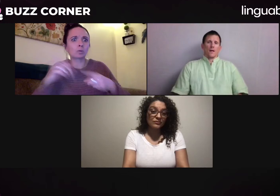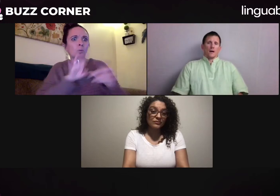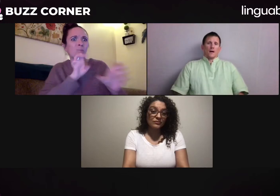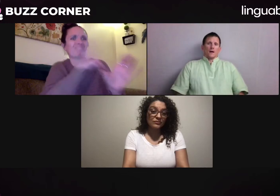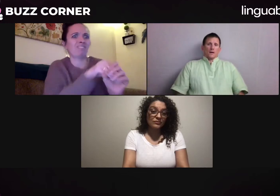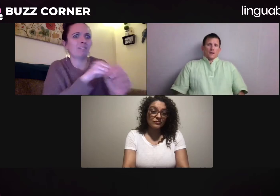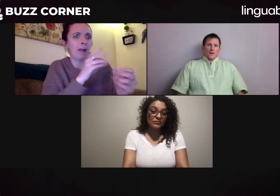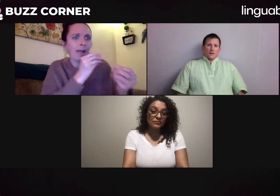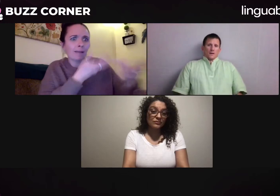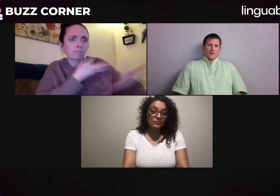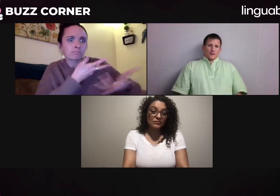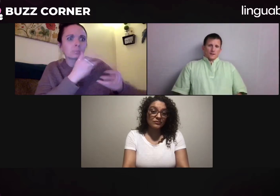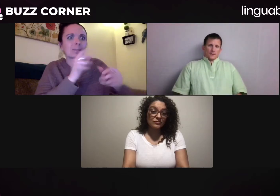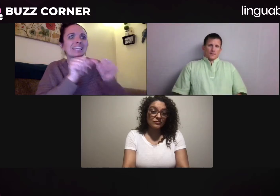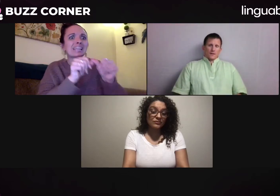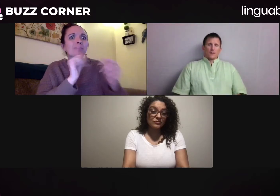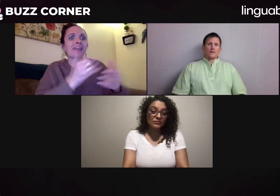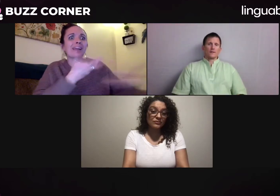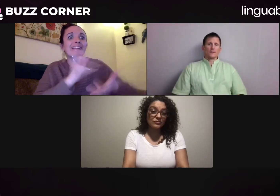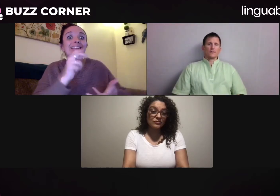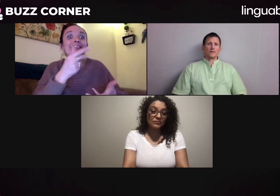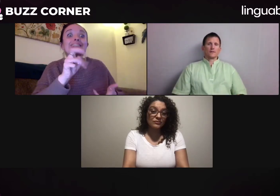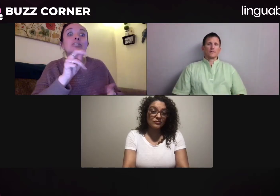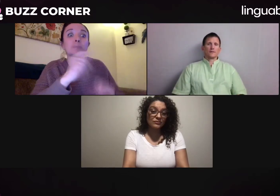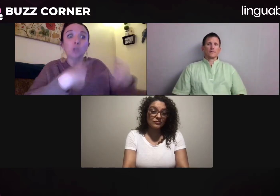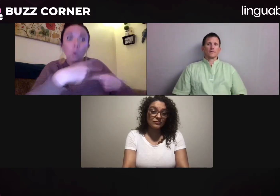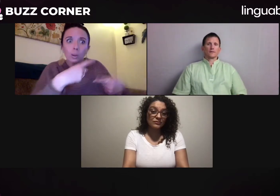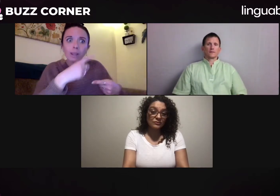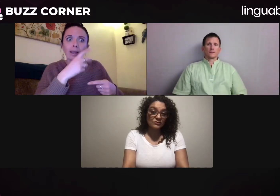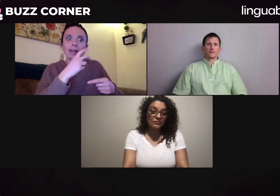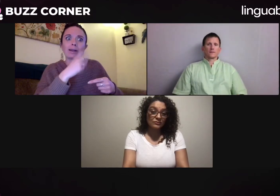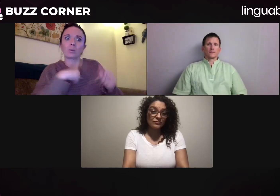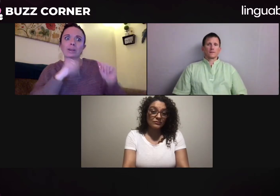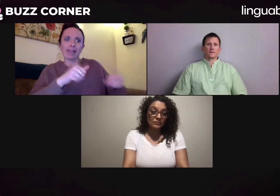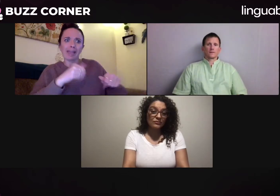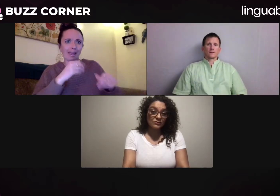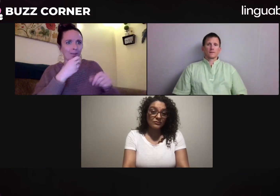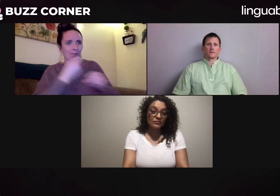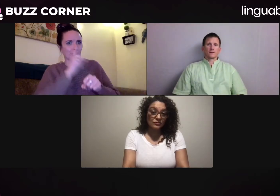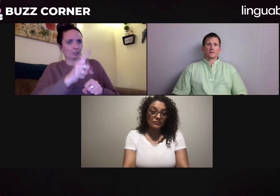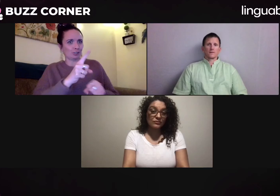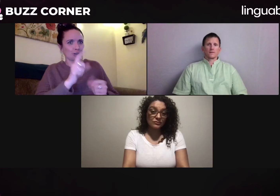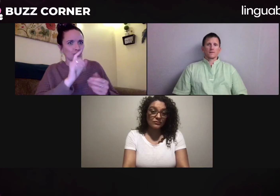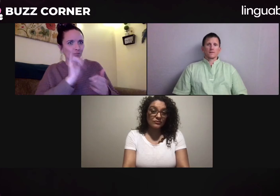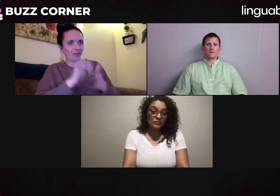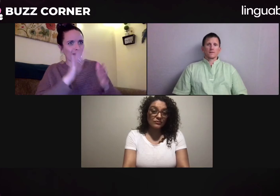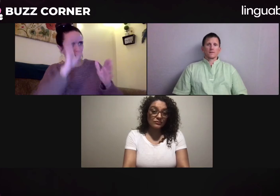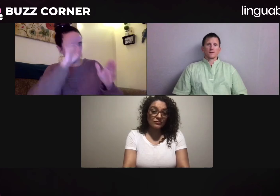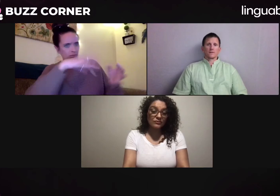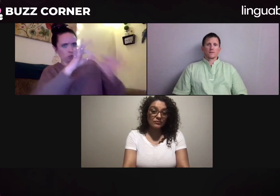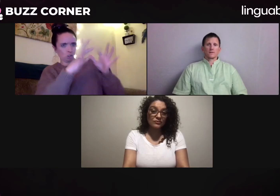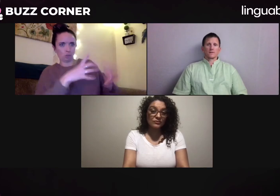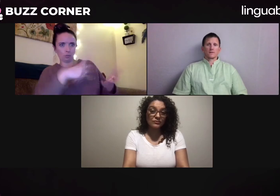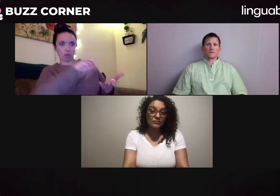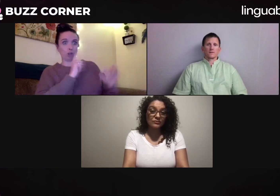and getting them involved and keep that engagement going to make sure that we have